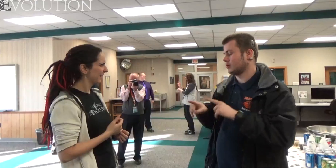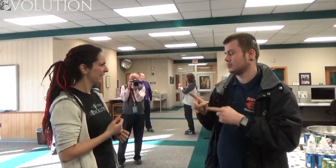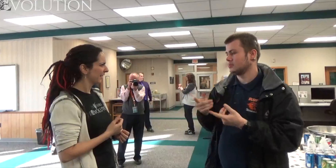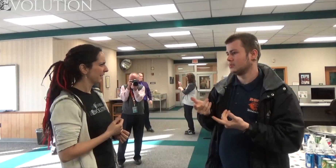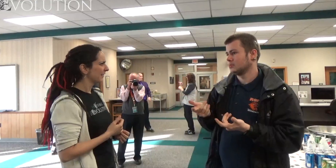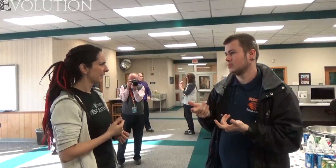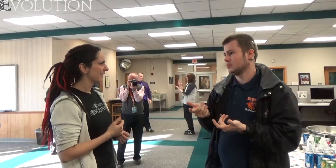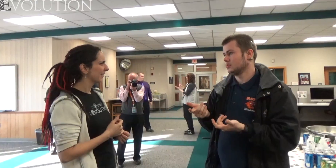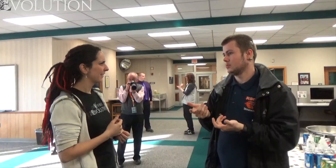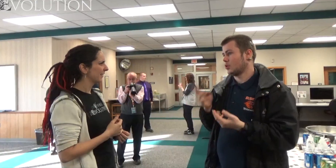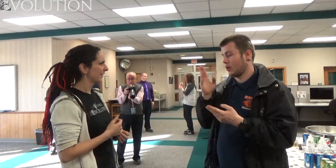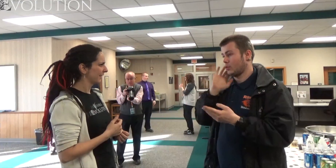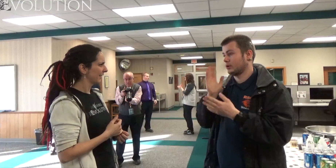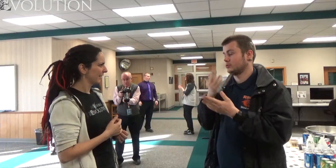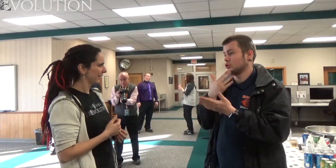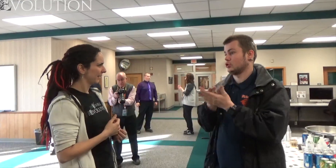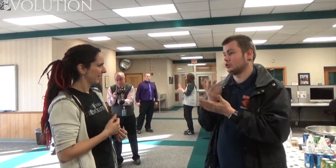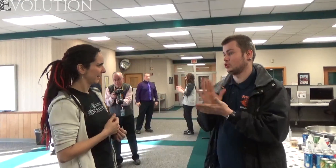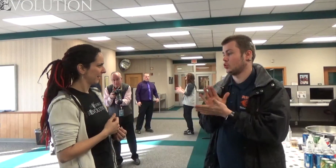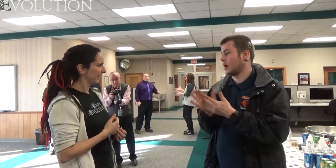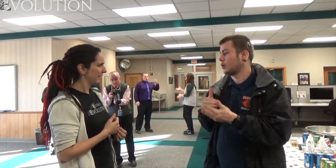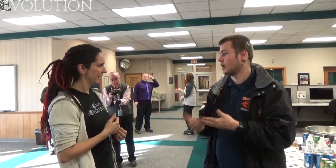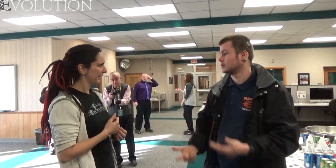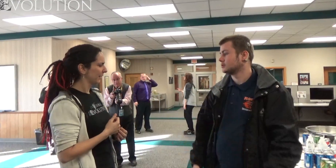But it'll still be a good school anyway.